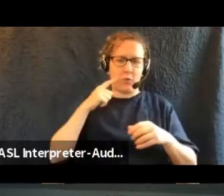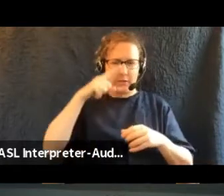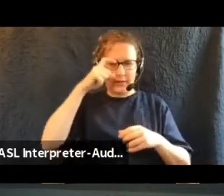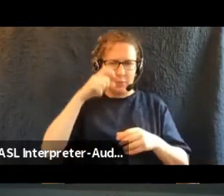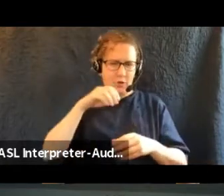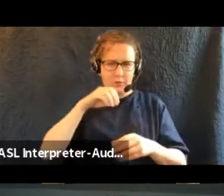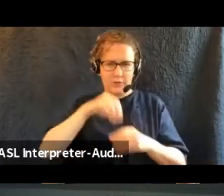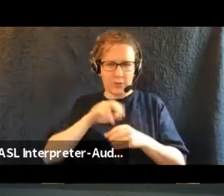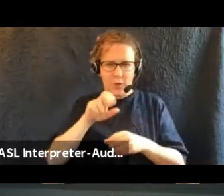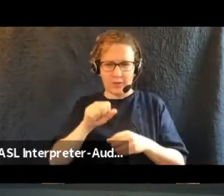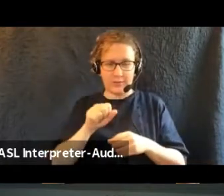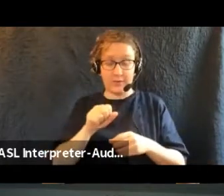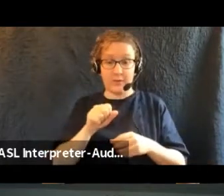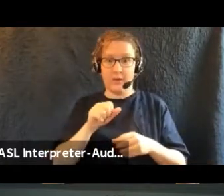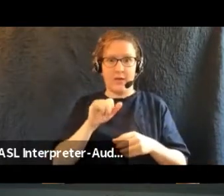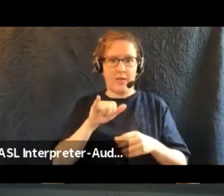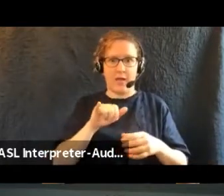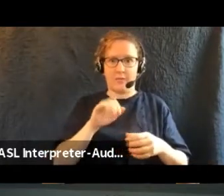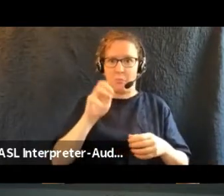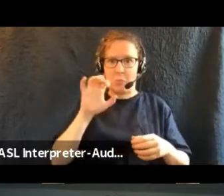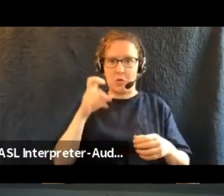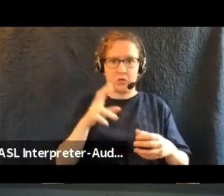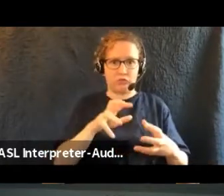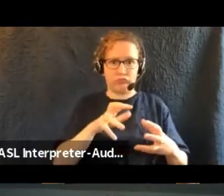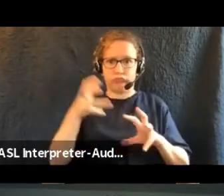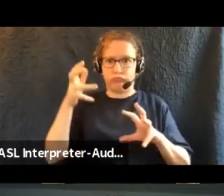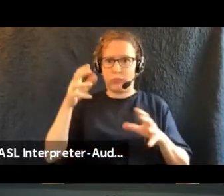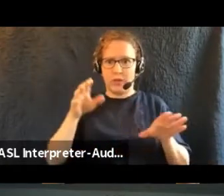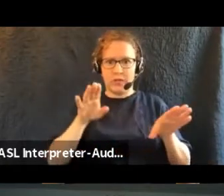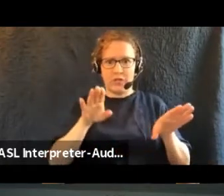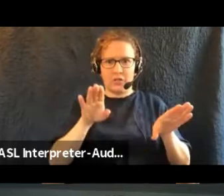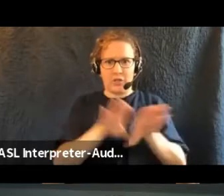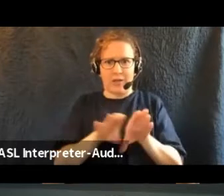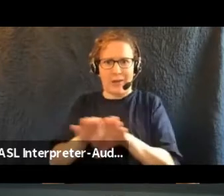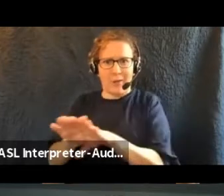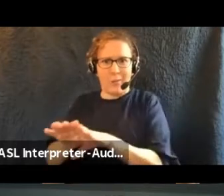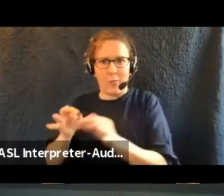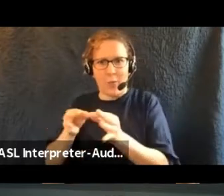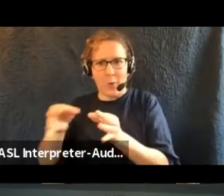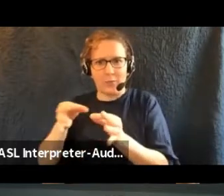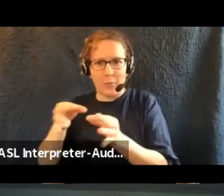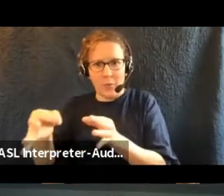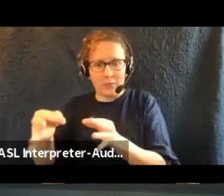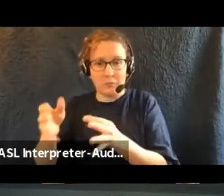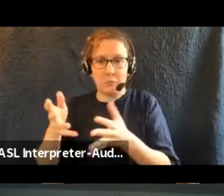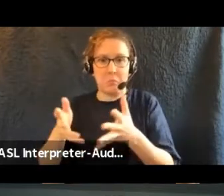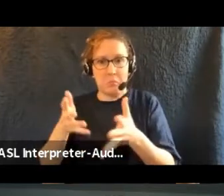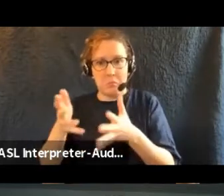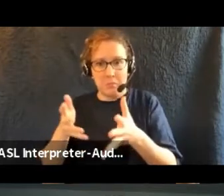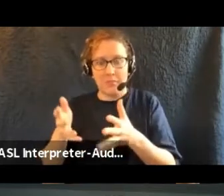when everything was starting to shut down or be postponed, and so we transitioned from